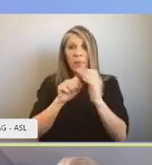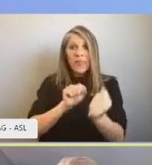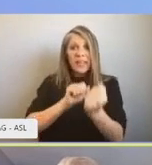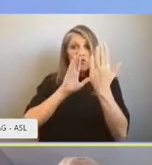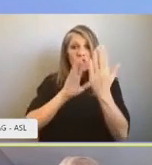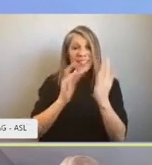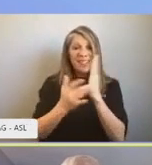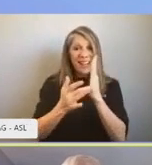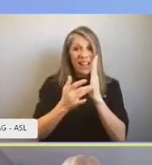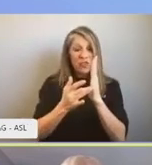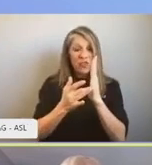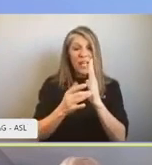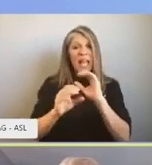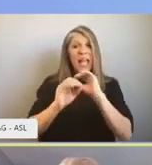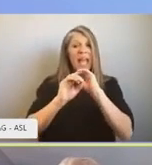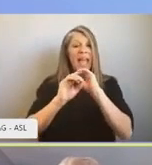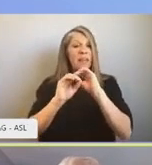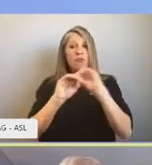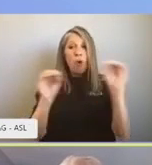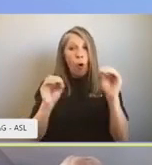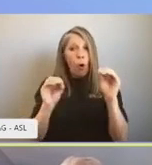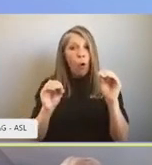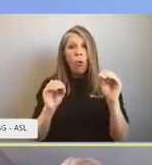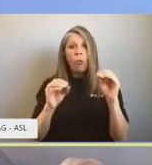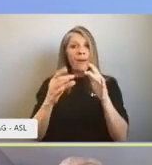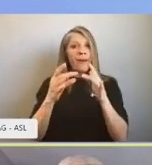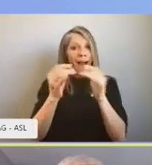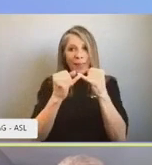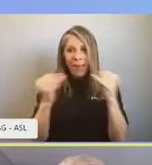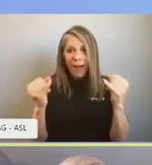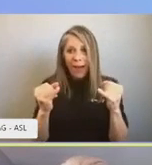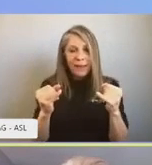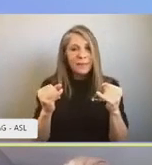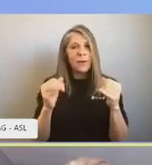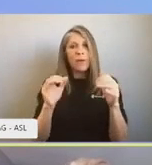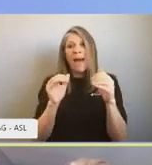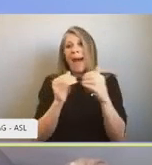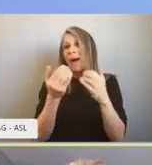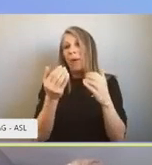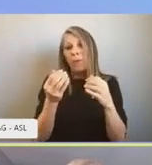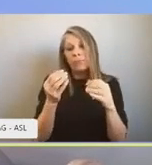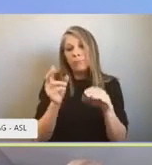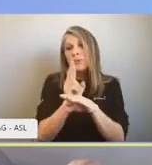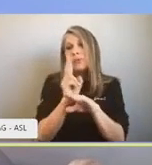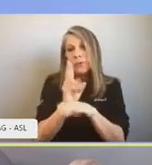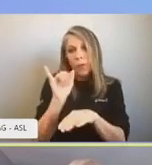important to have, but there were no real strict requirements that addressed technology, and